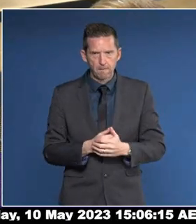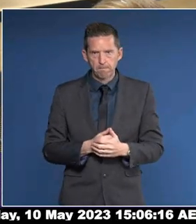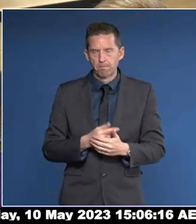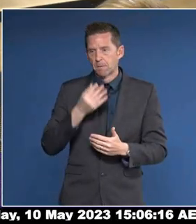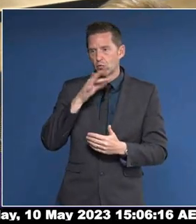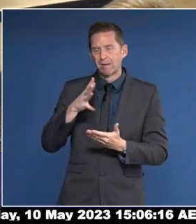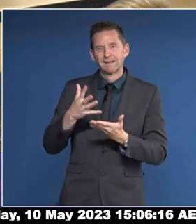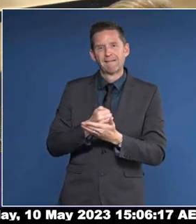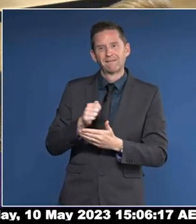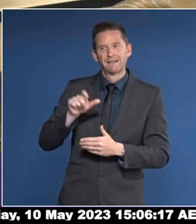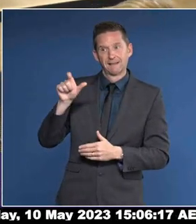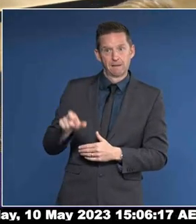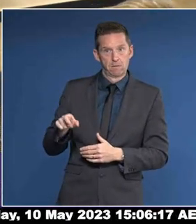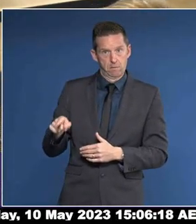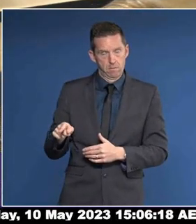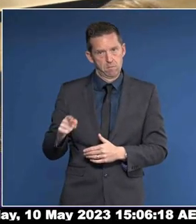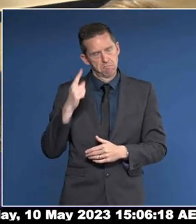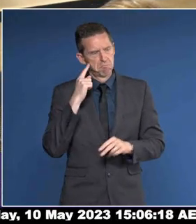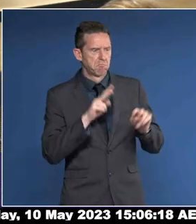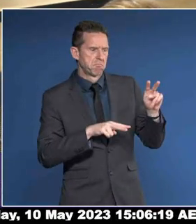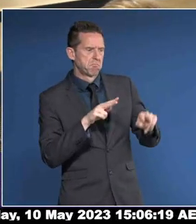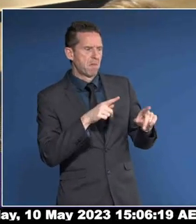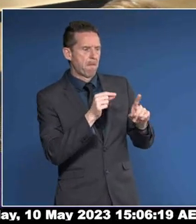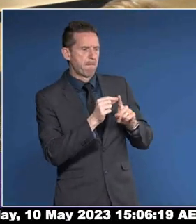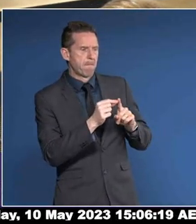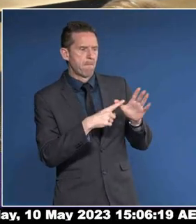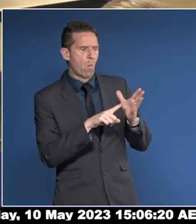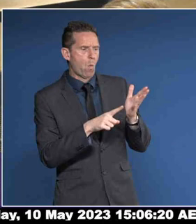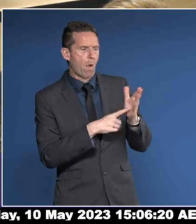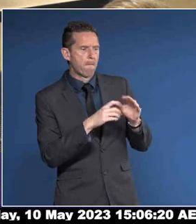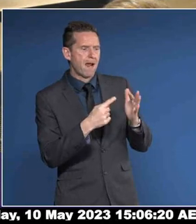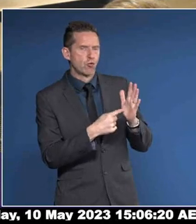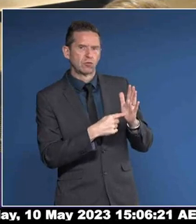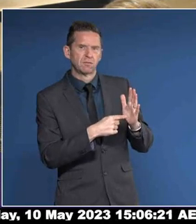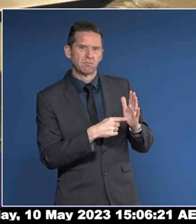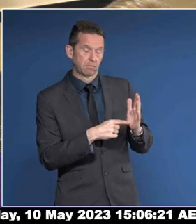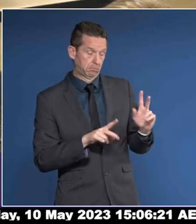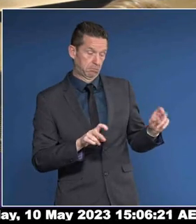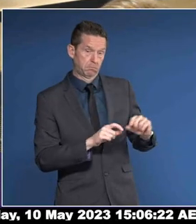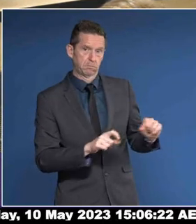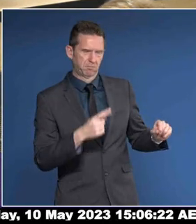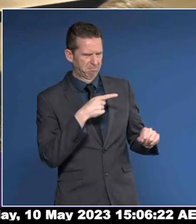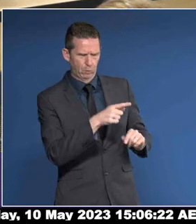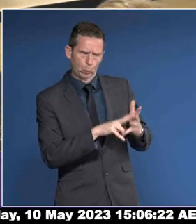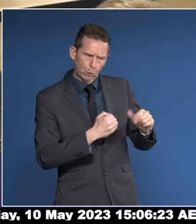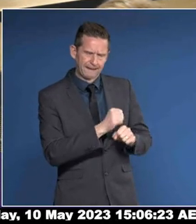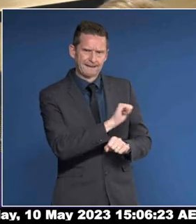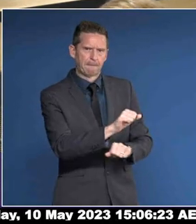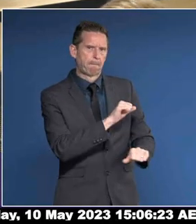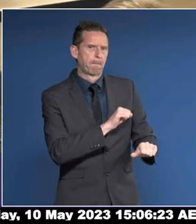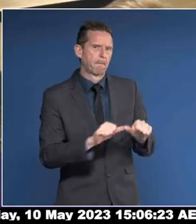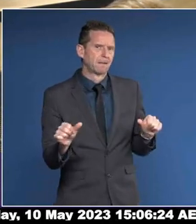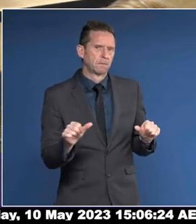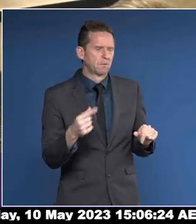thought Paul Barrett was doing his "absolute best" and "loved Kaleb and Jonathon".'